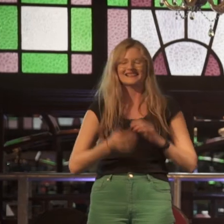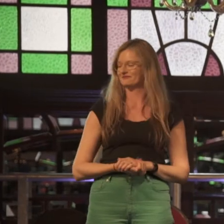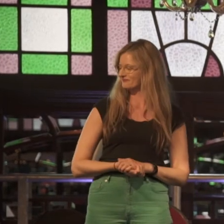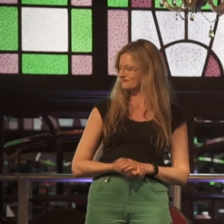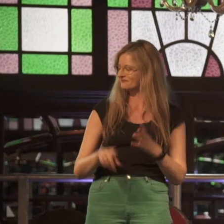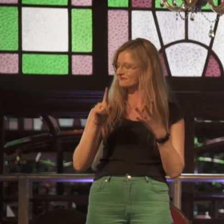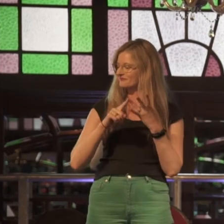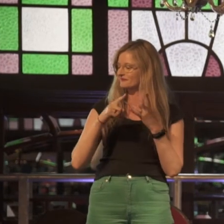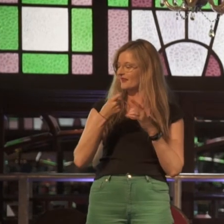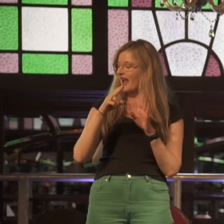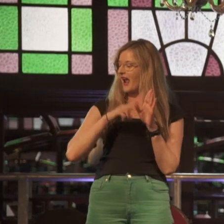Eryn Tett Finds Her Audience.